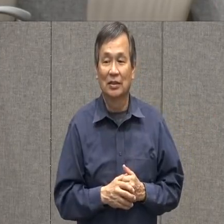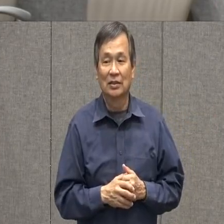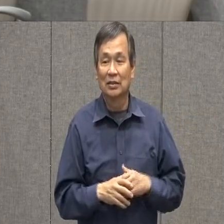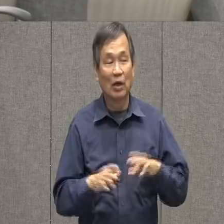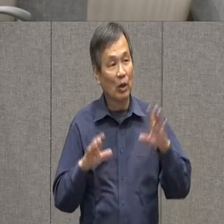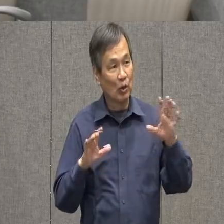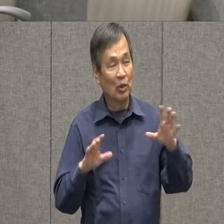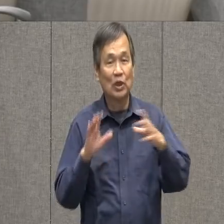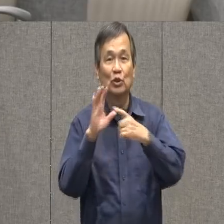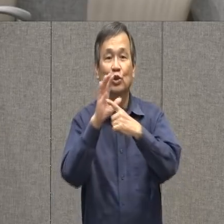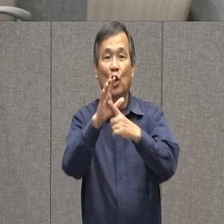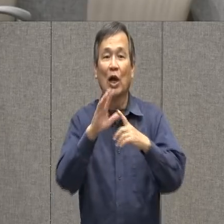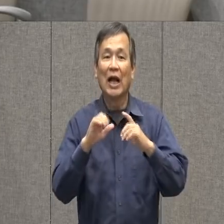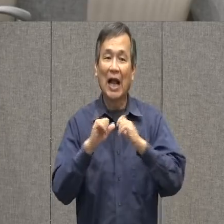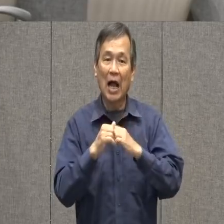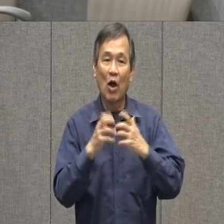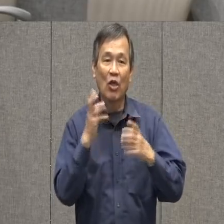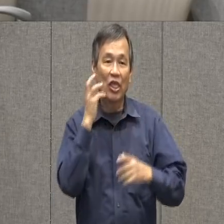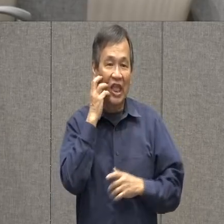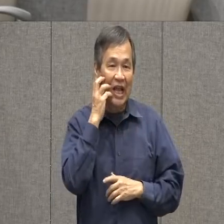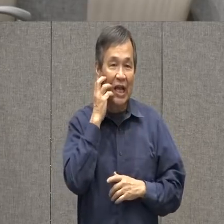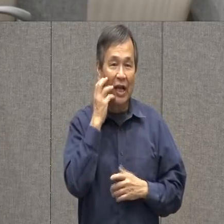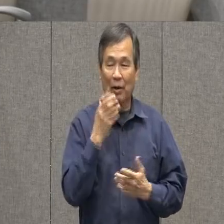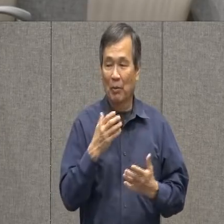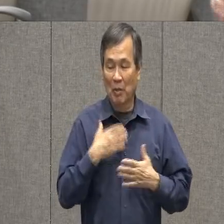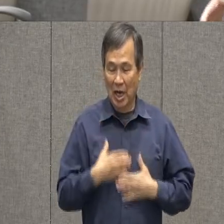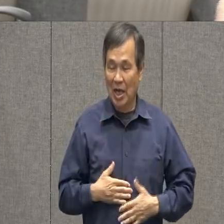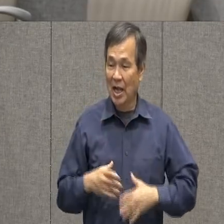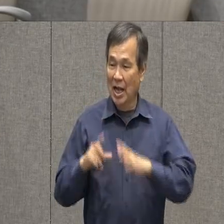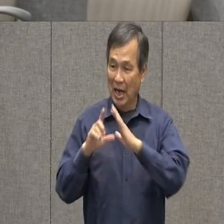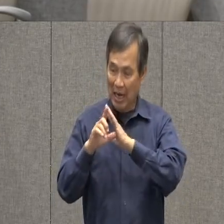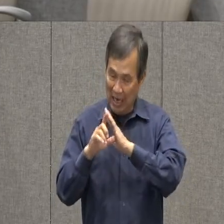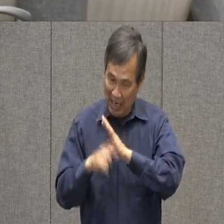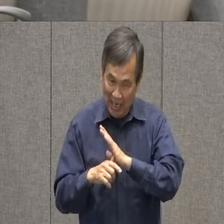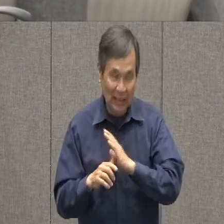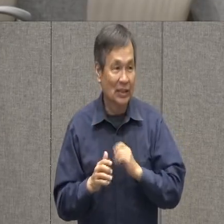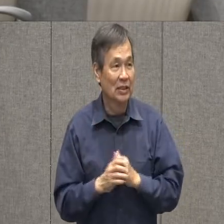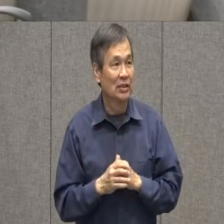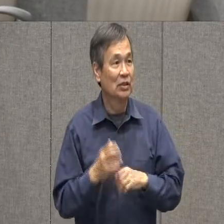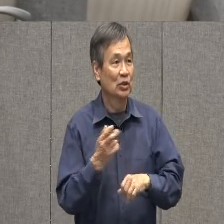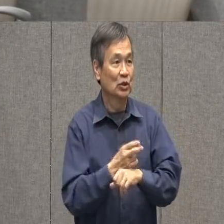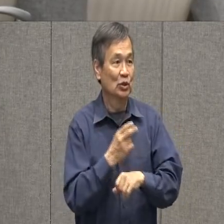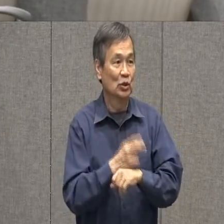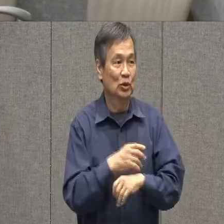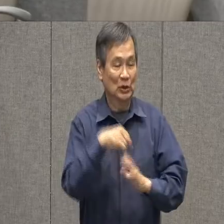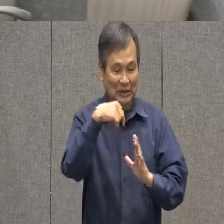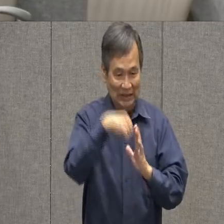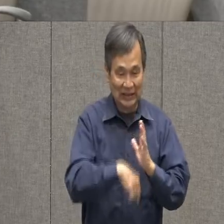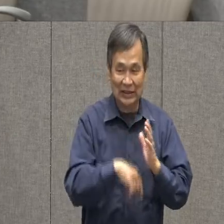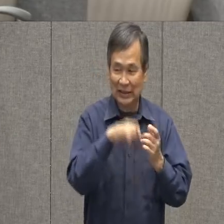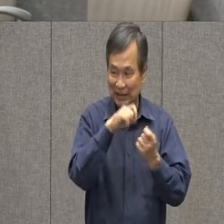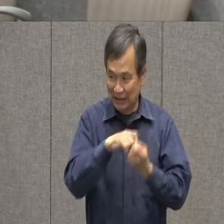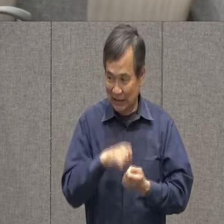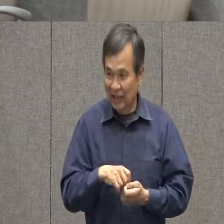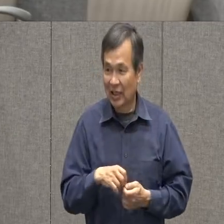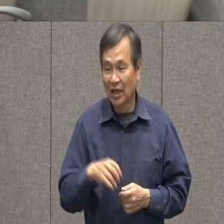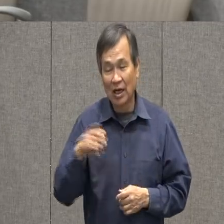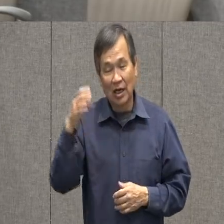how thick our bodies should be. After that, we can do the details, and the clothes, and the hair, and all that fun stuff.